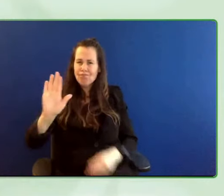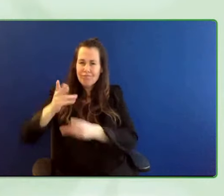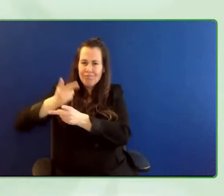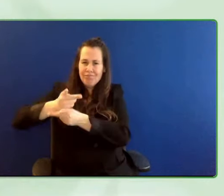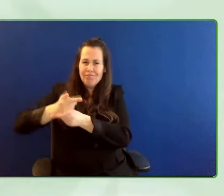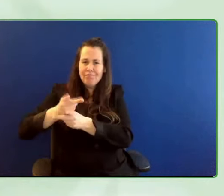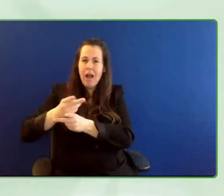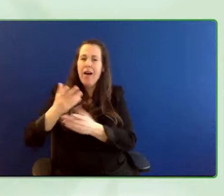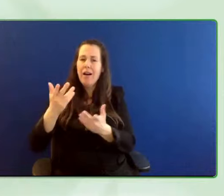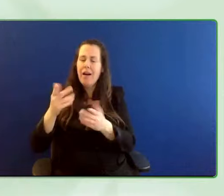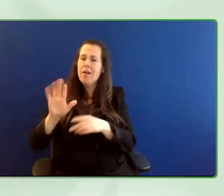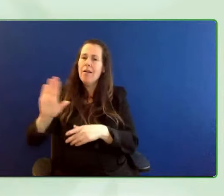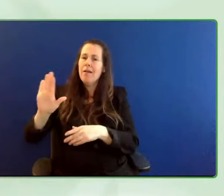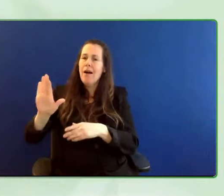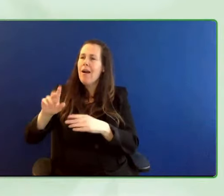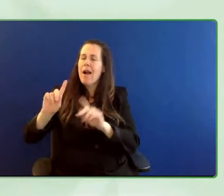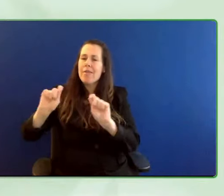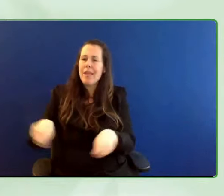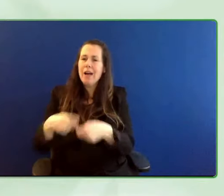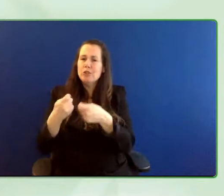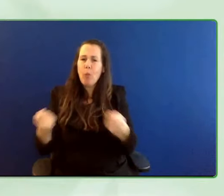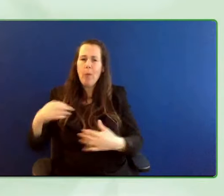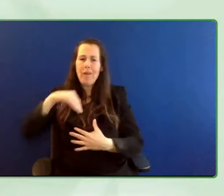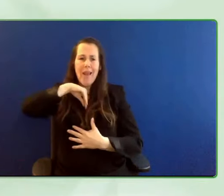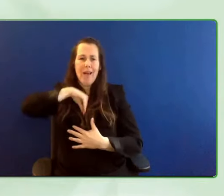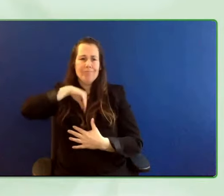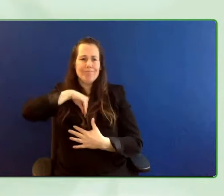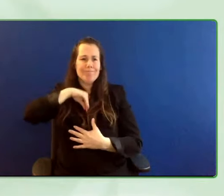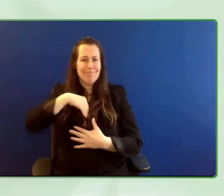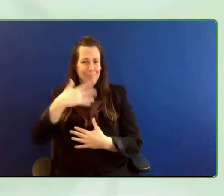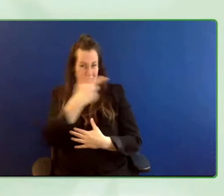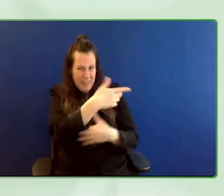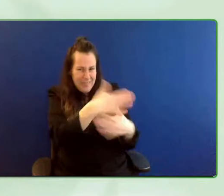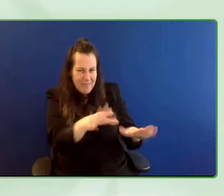we learnt a very particular human lesson.